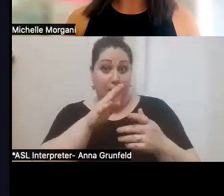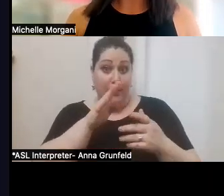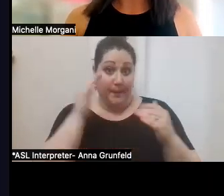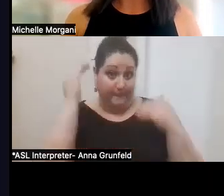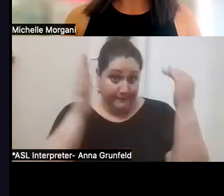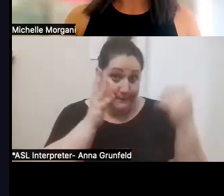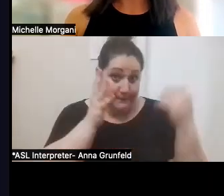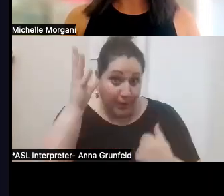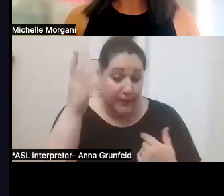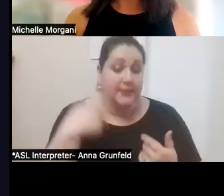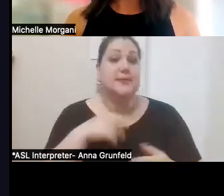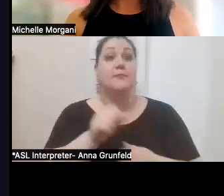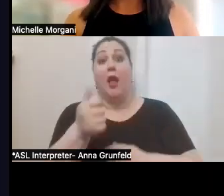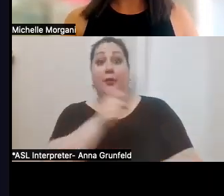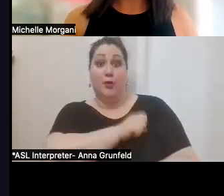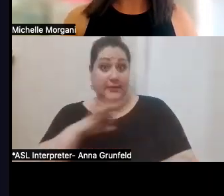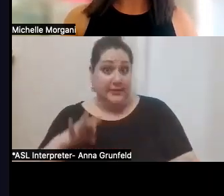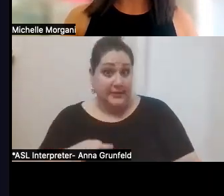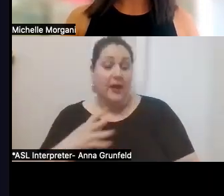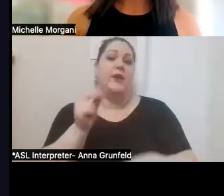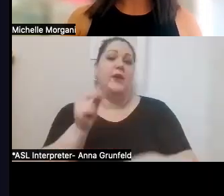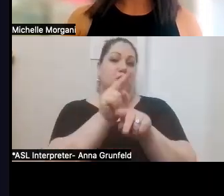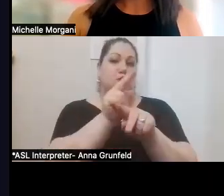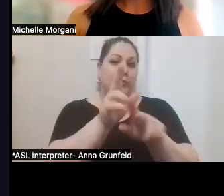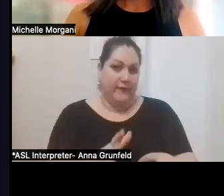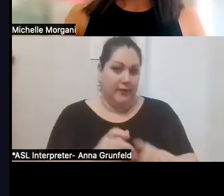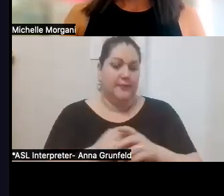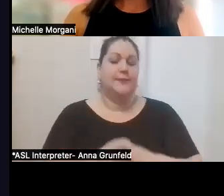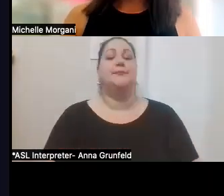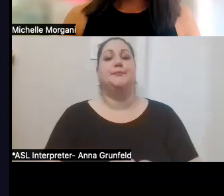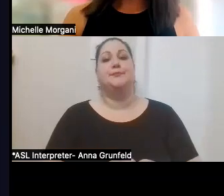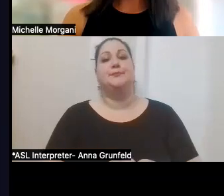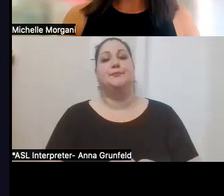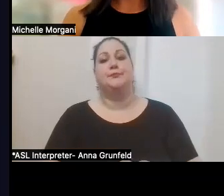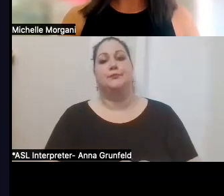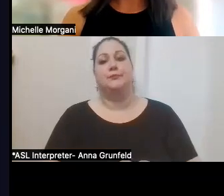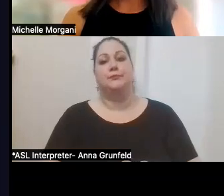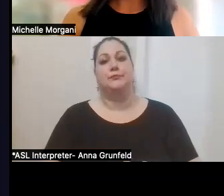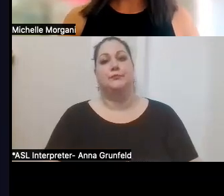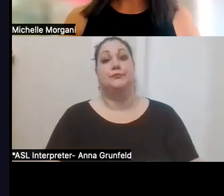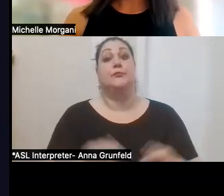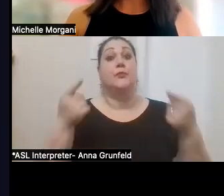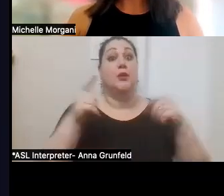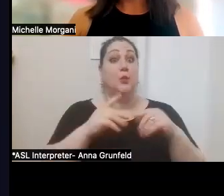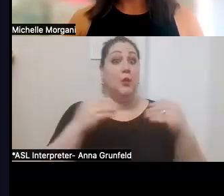So, these are some other considerations for the student. And when they have interpreters, having an interpreter presence